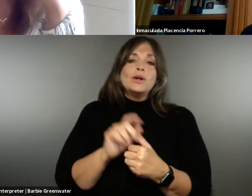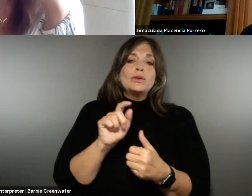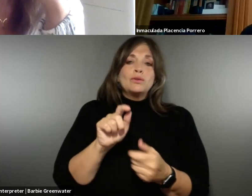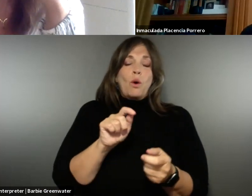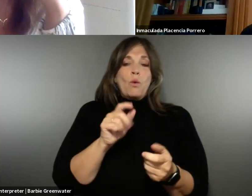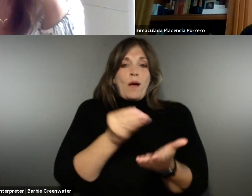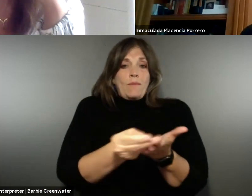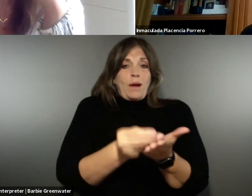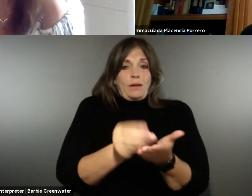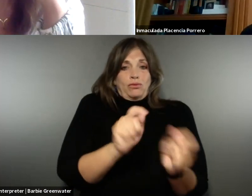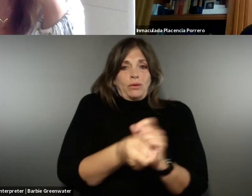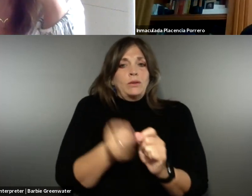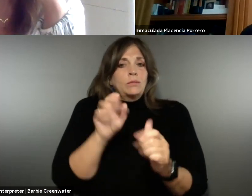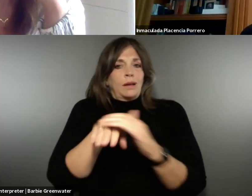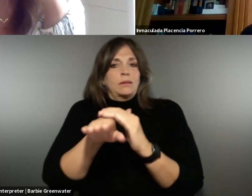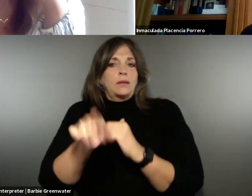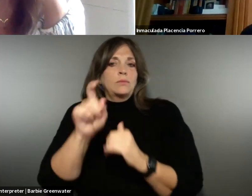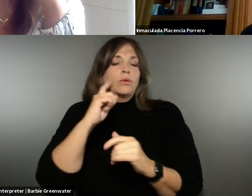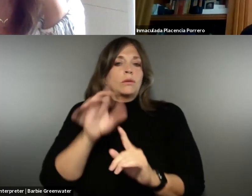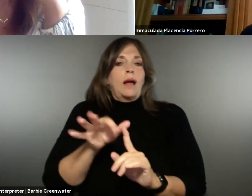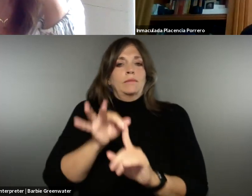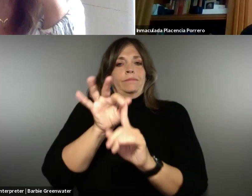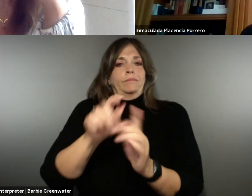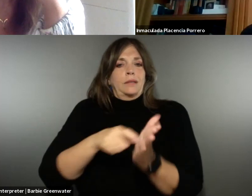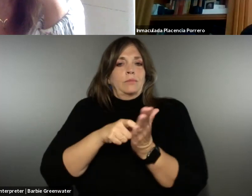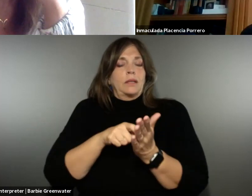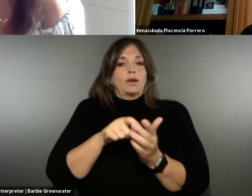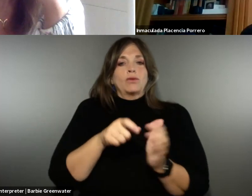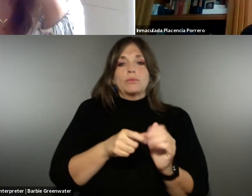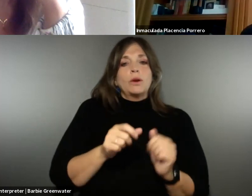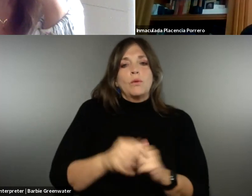that are included in the obligations for consumer banking